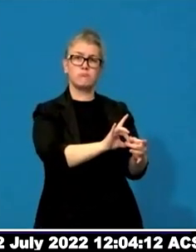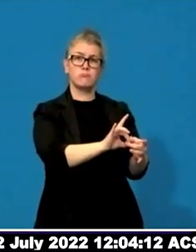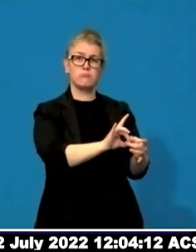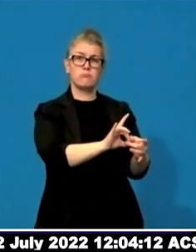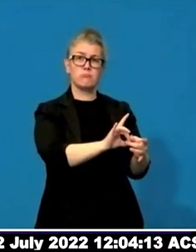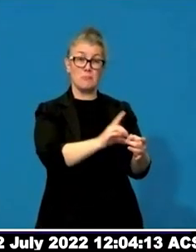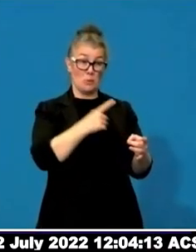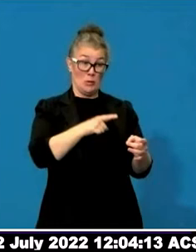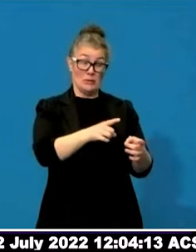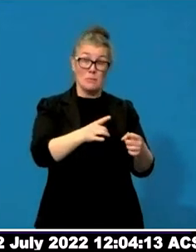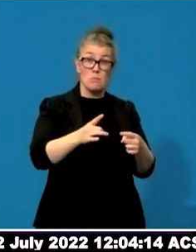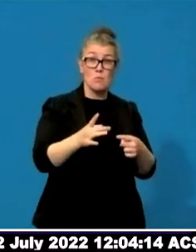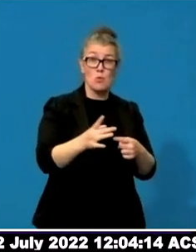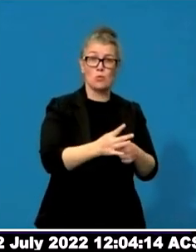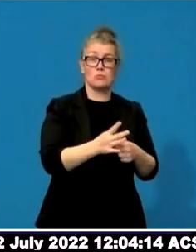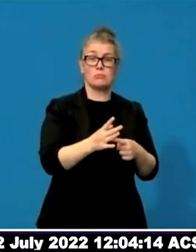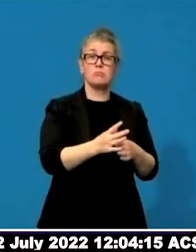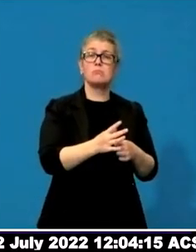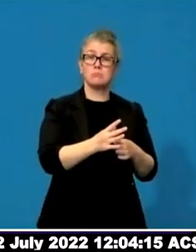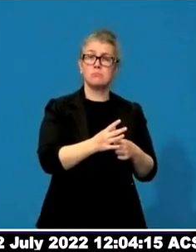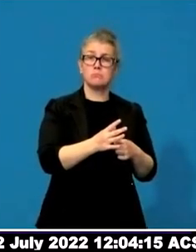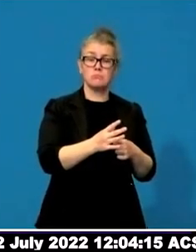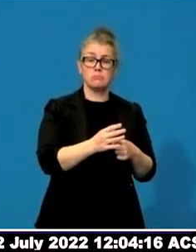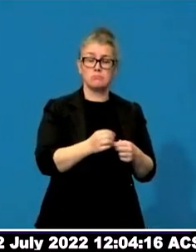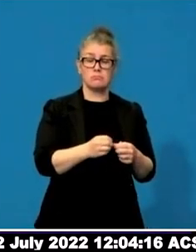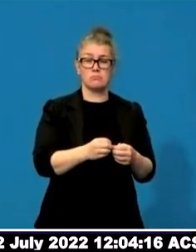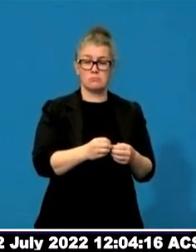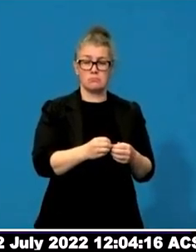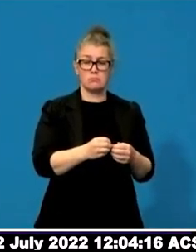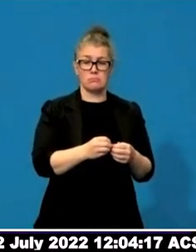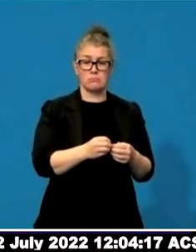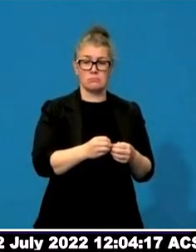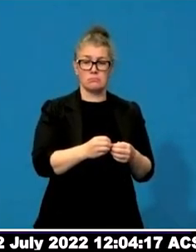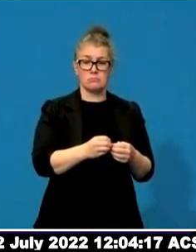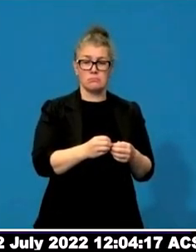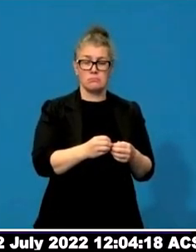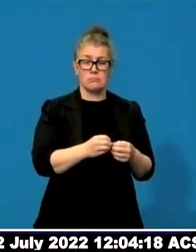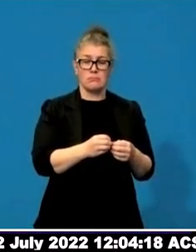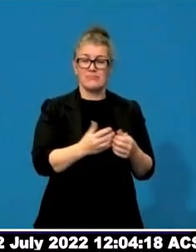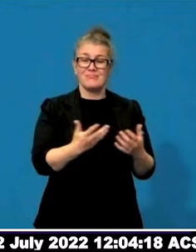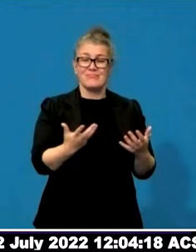to First Nations people. And, again, there's no specific line item in -